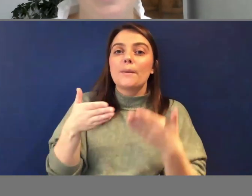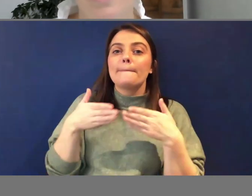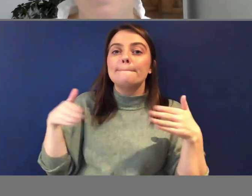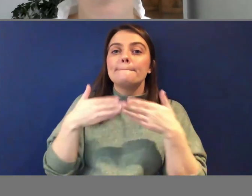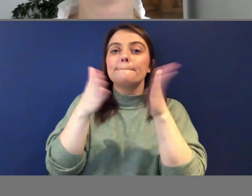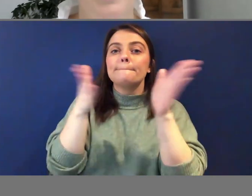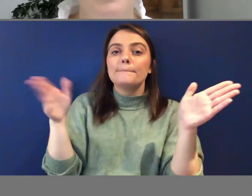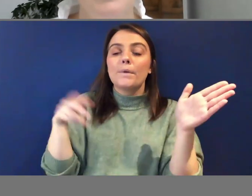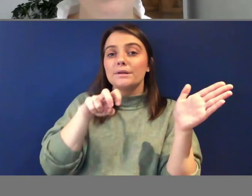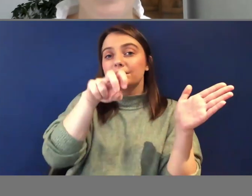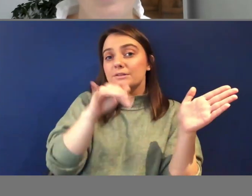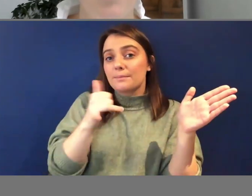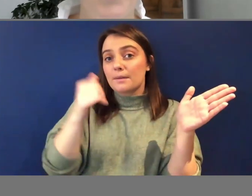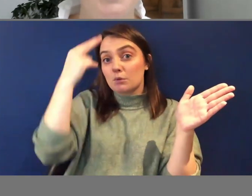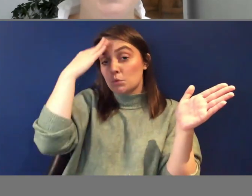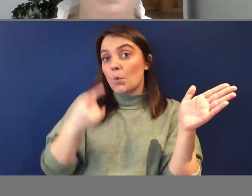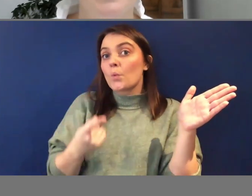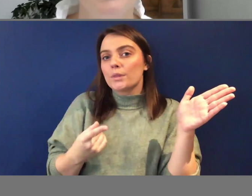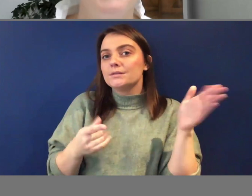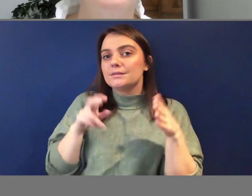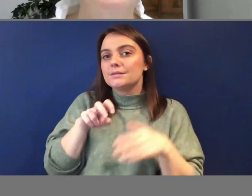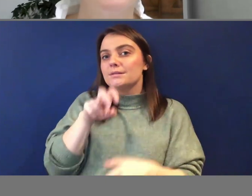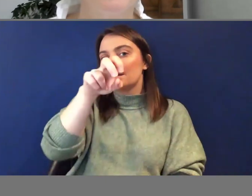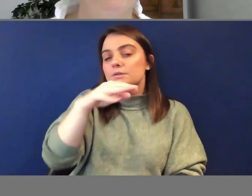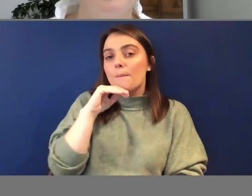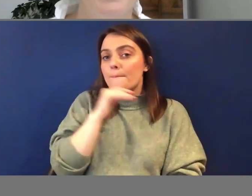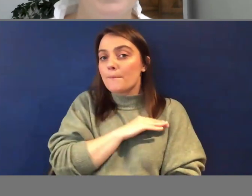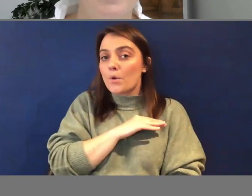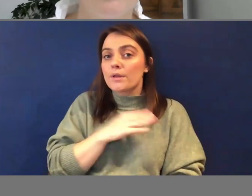the stairs before so that's really important that the building is giving you feedback it's